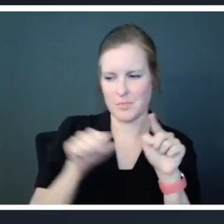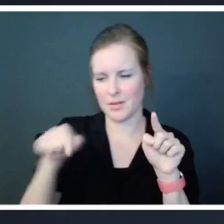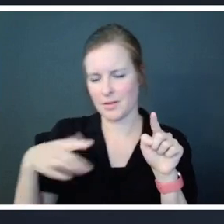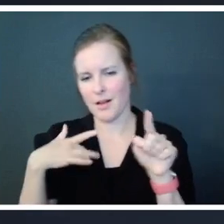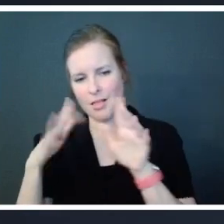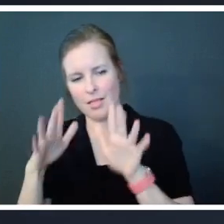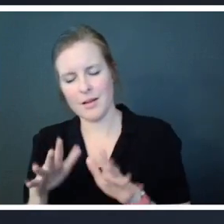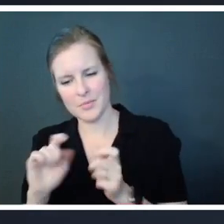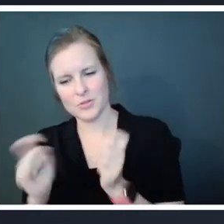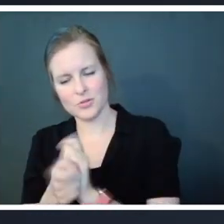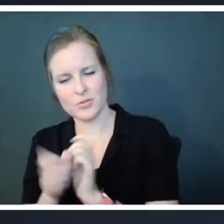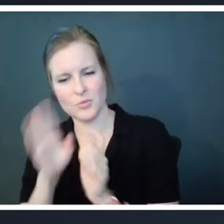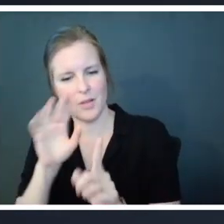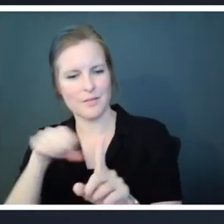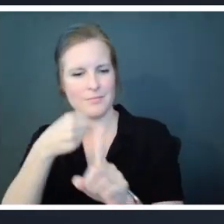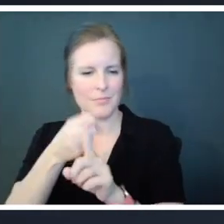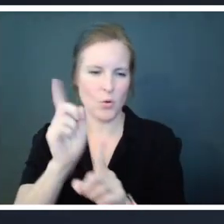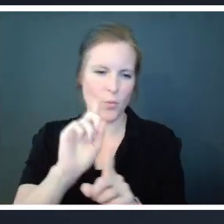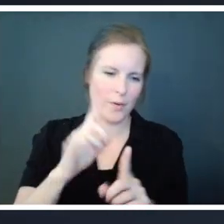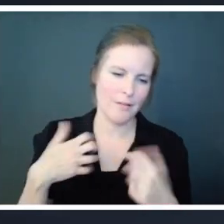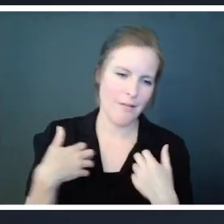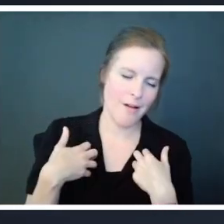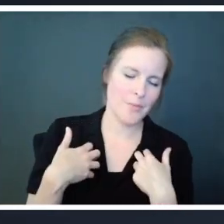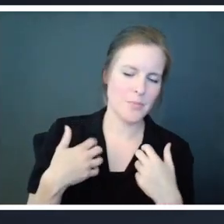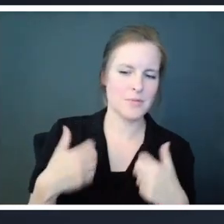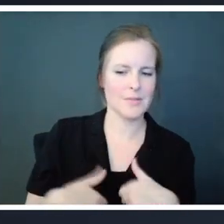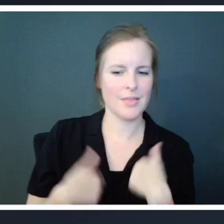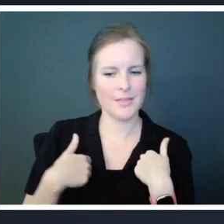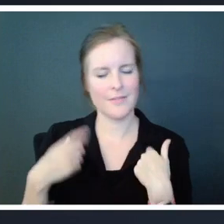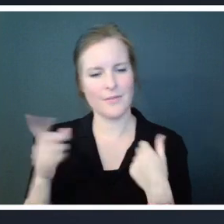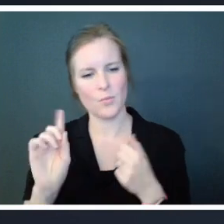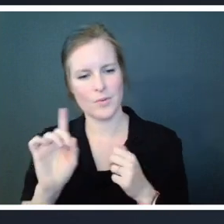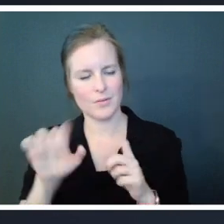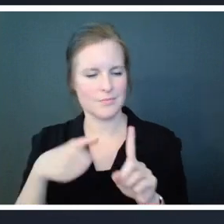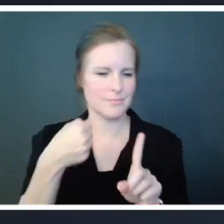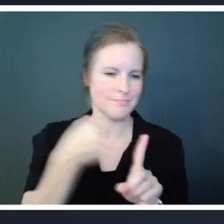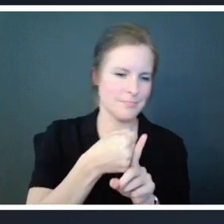So, climate change impacts invasive species biology. And, you know,